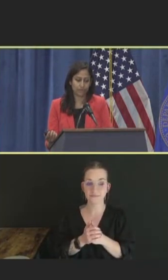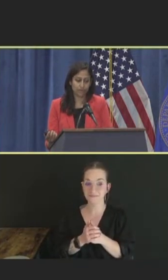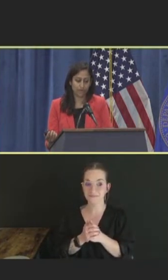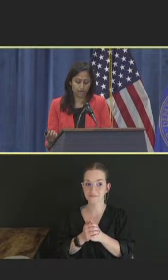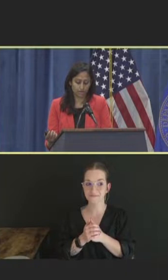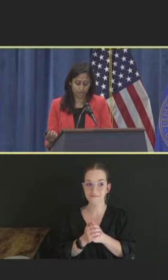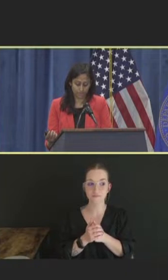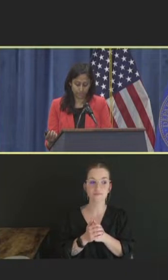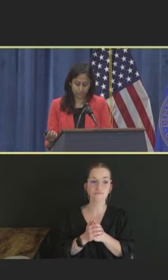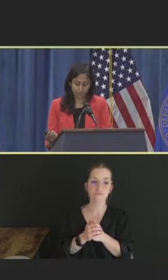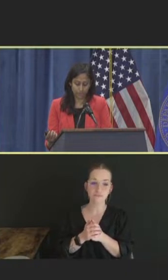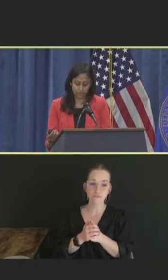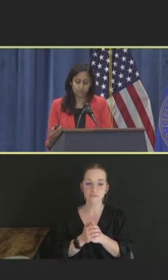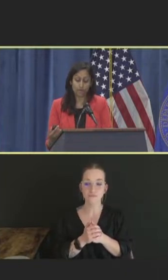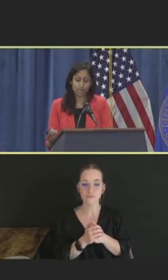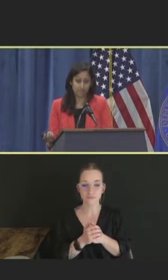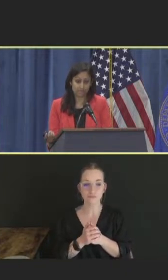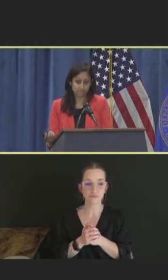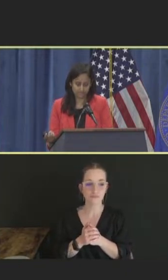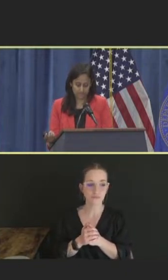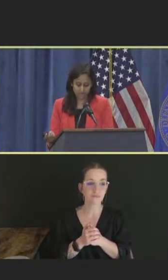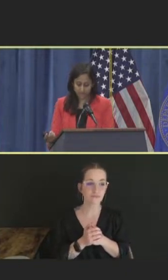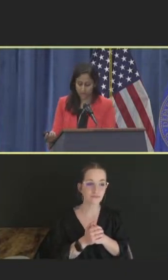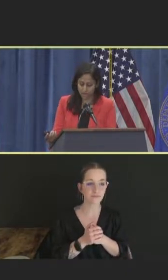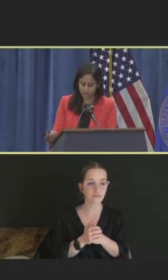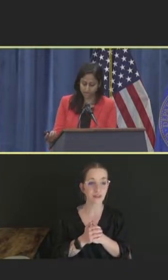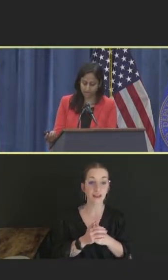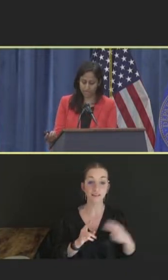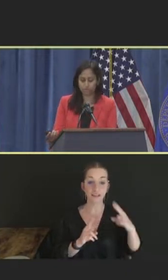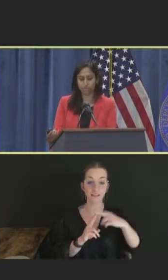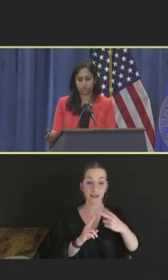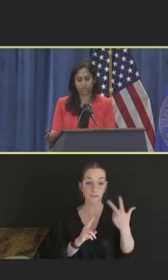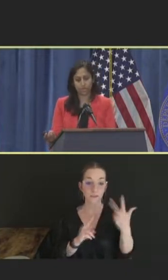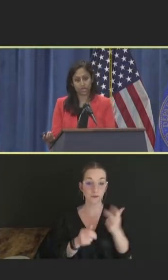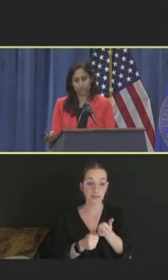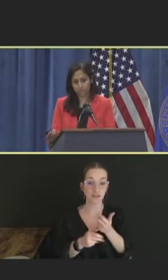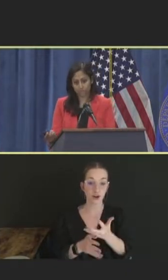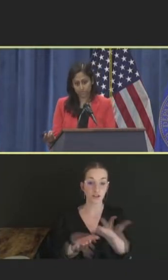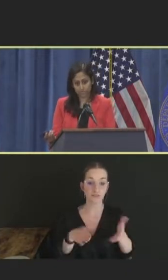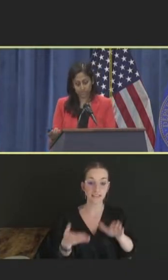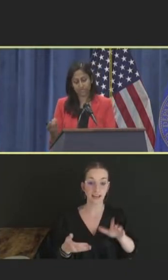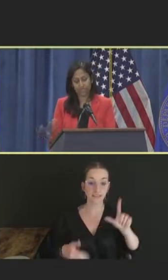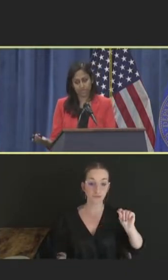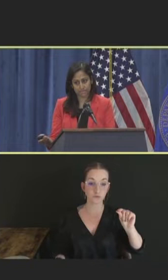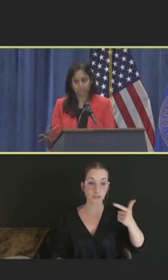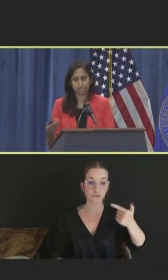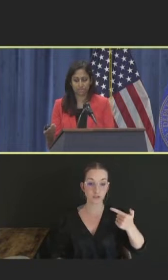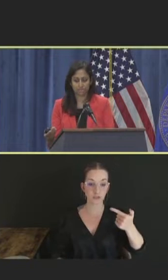So, the top three causes of death in 2021 were similar -- were the same as in 2020,